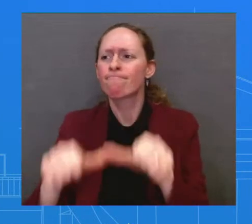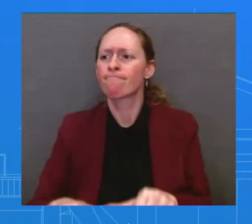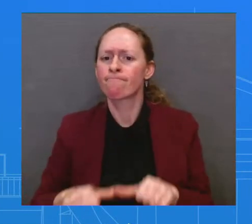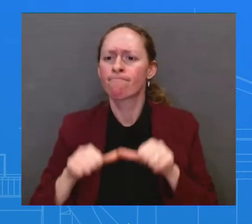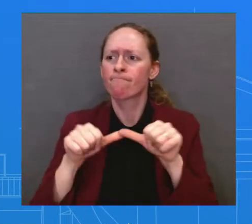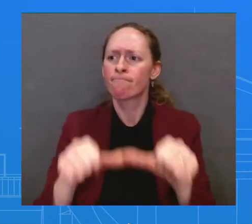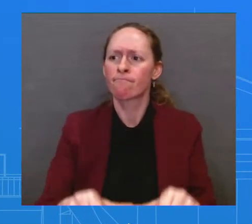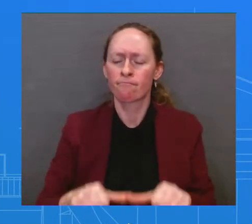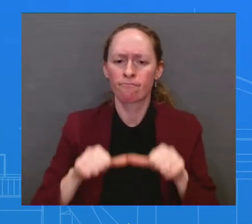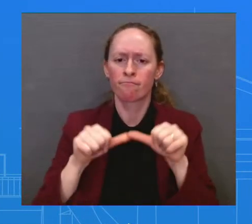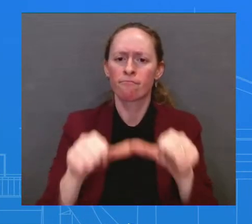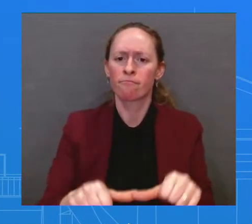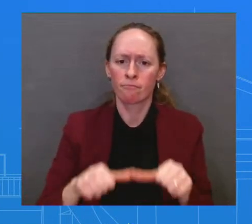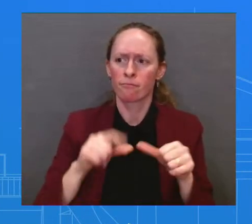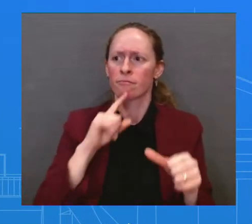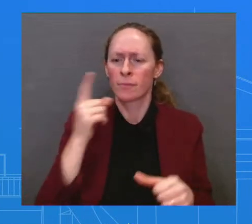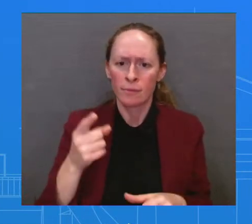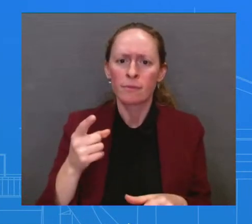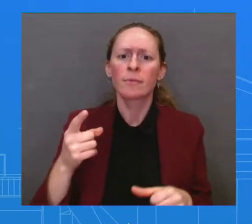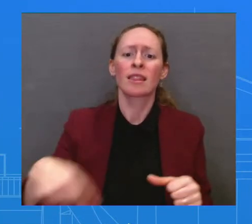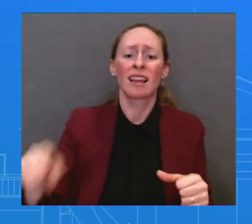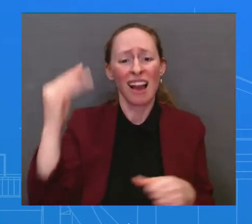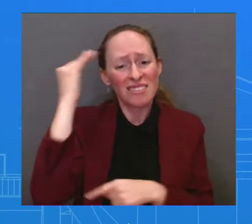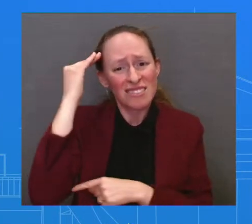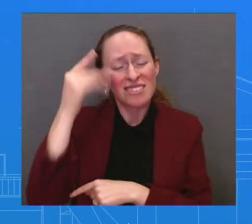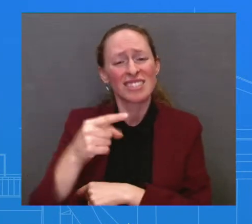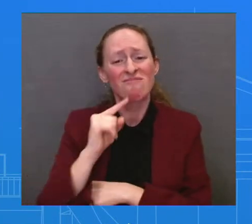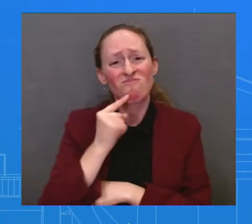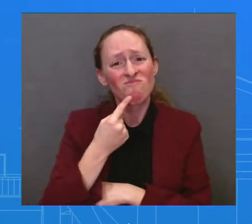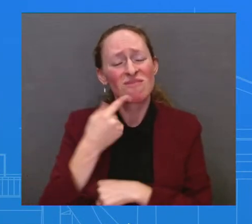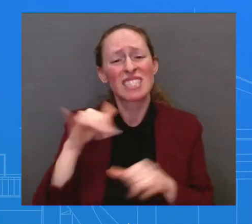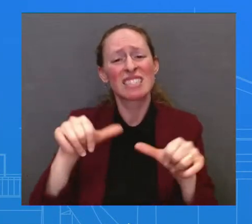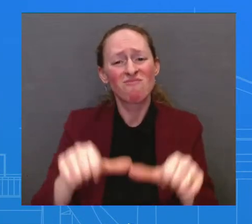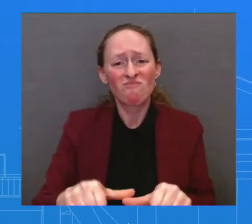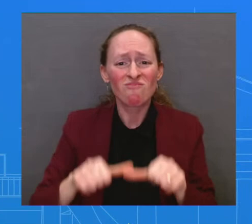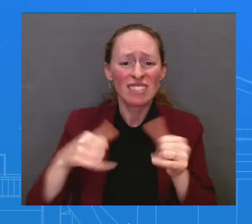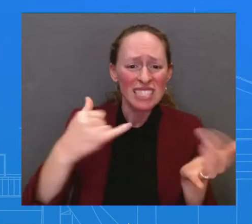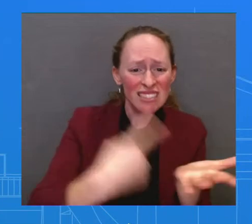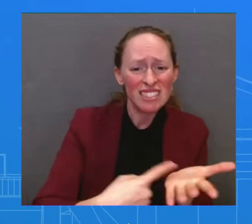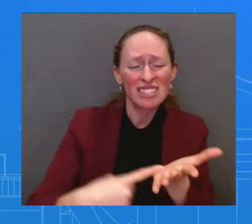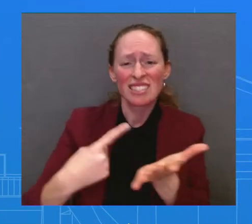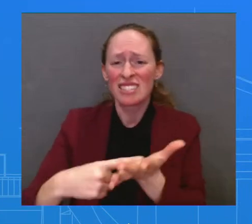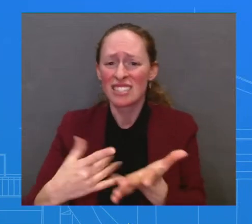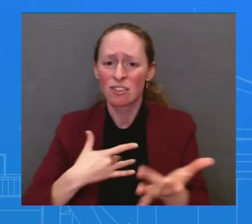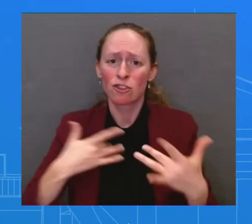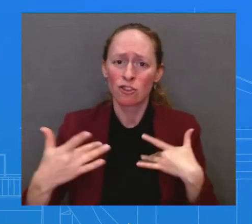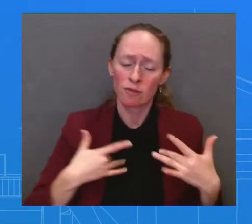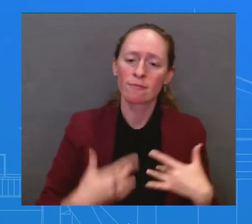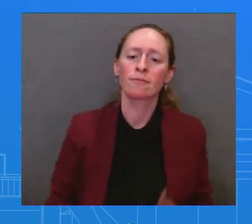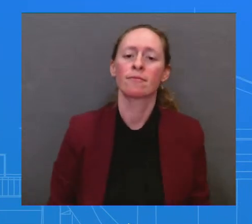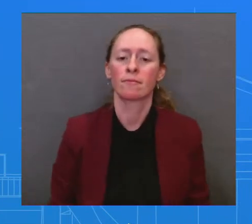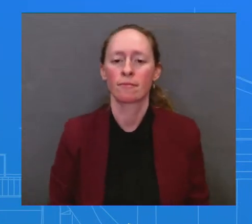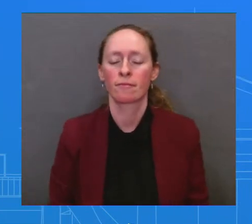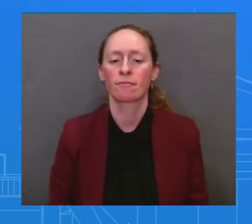Right? But they're going to continue what -- the point that I'm making and the point that I think you all have -- some of you have reported on: